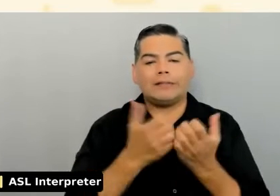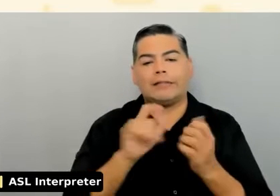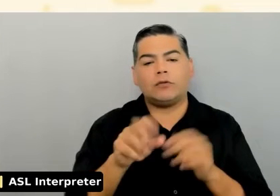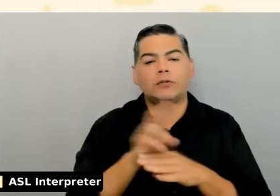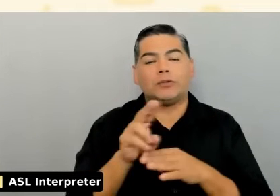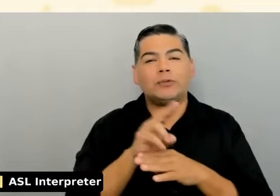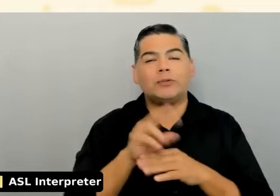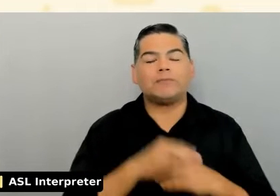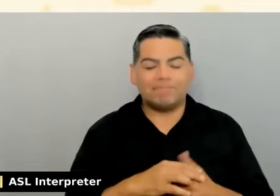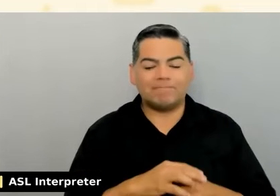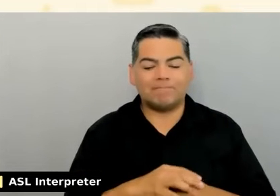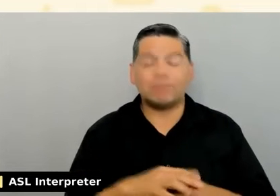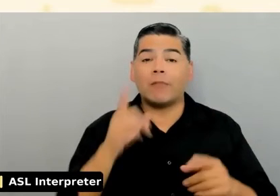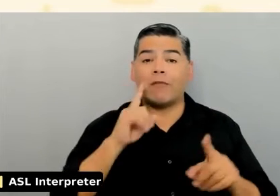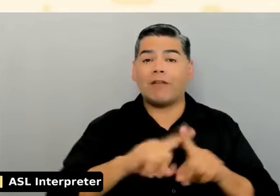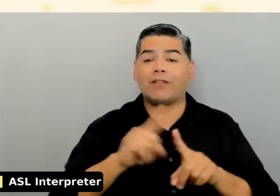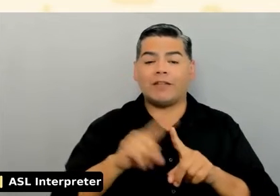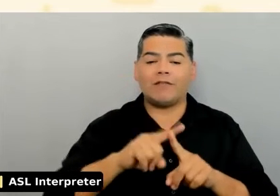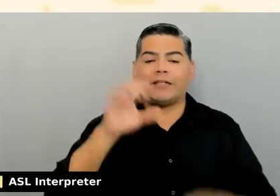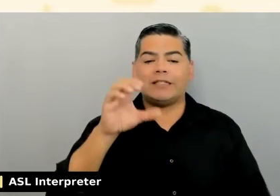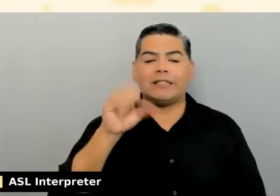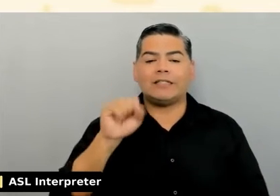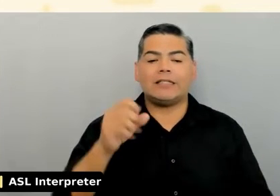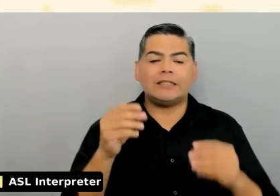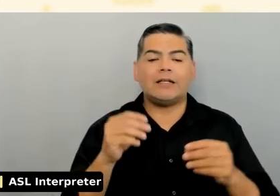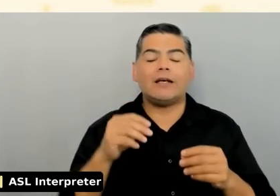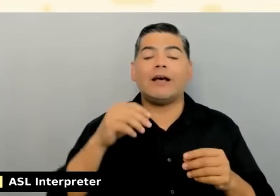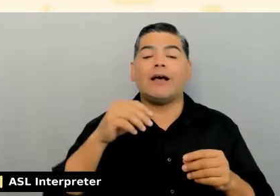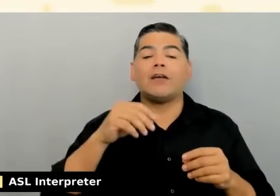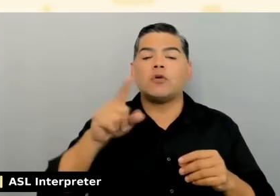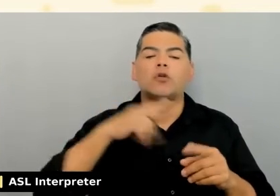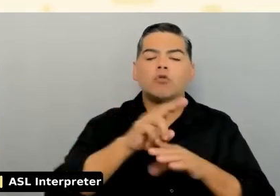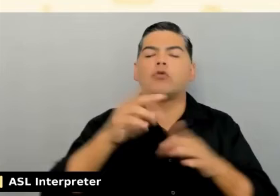When it comes to different CSS properties, we can use the outline property opacity